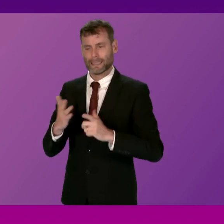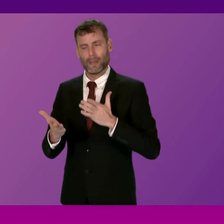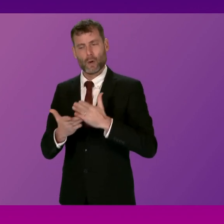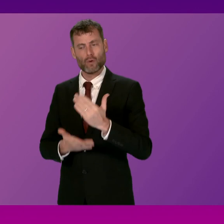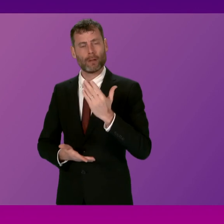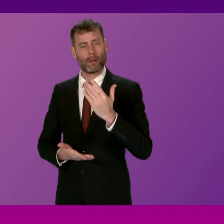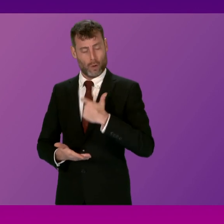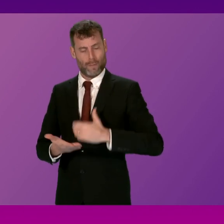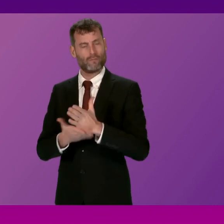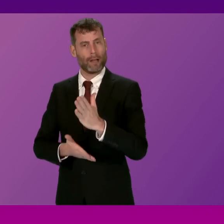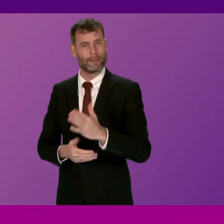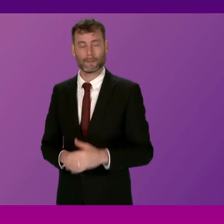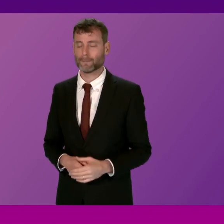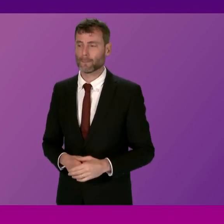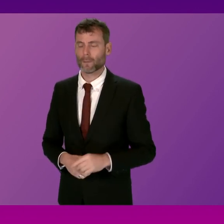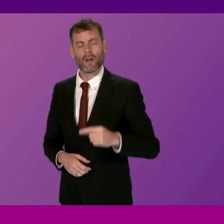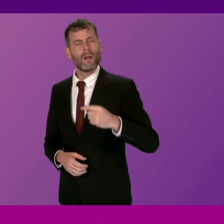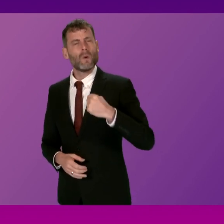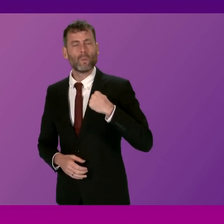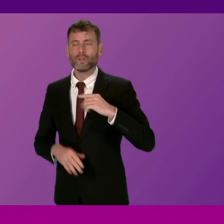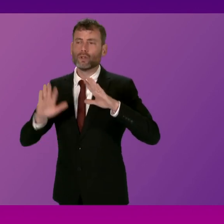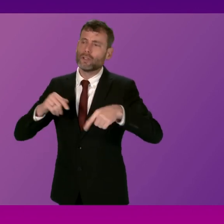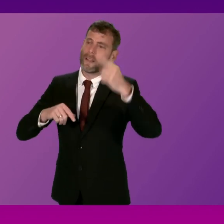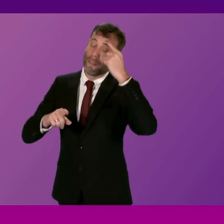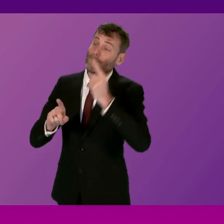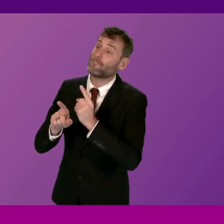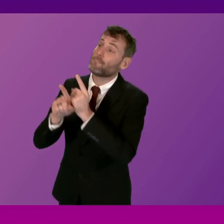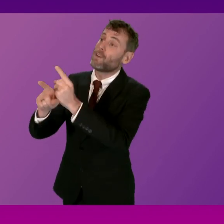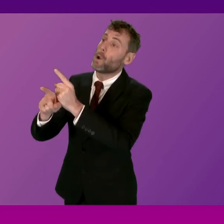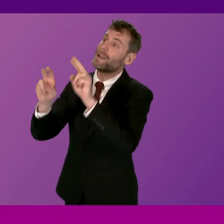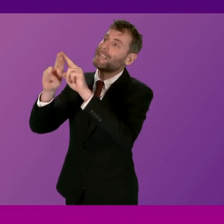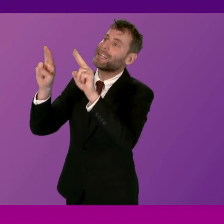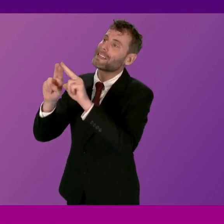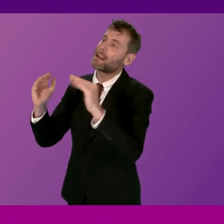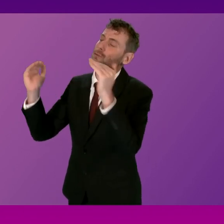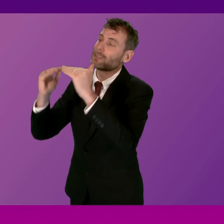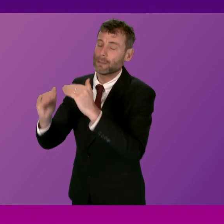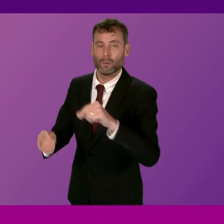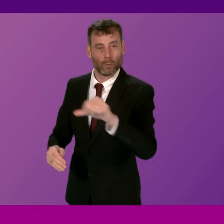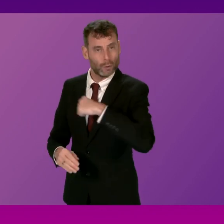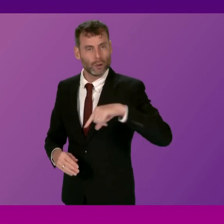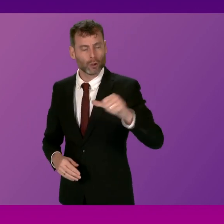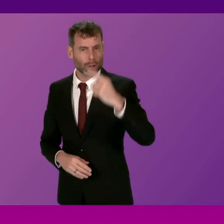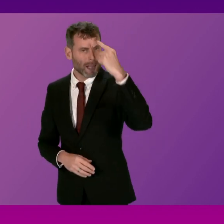standards; we are working towards a society in which every individual is valued, respected and given the opportunity to thrive.